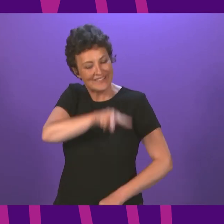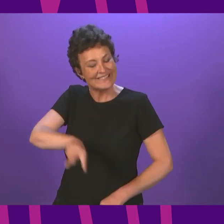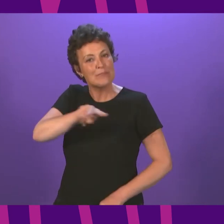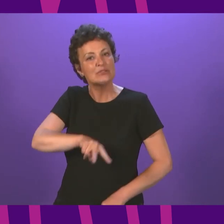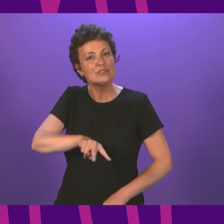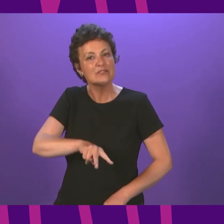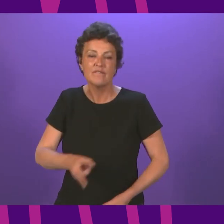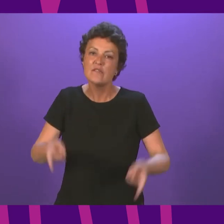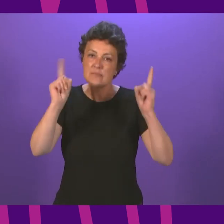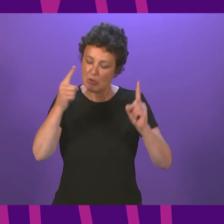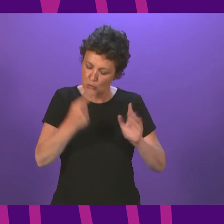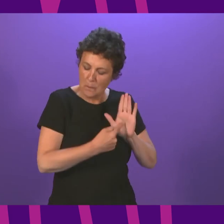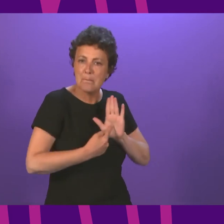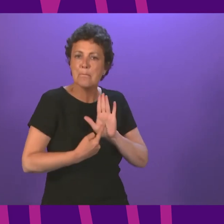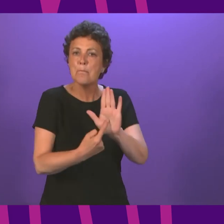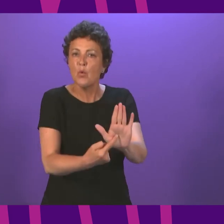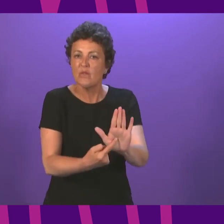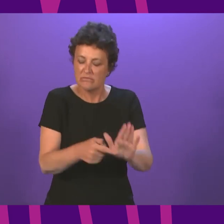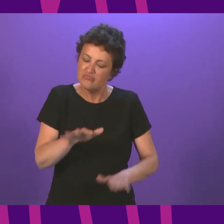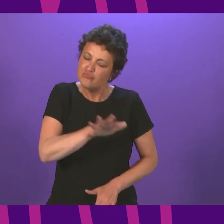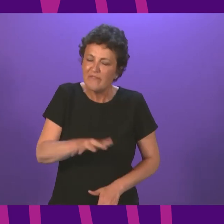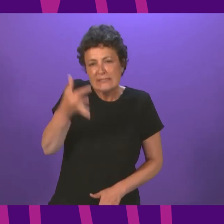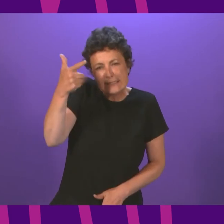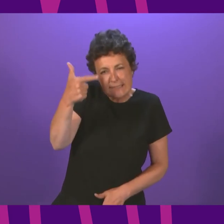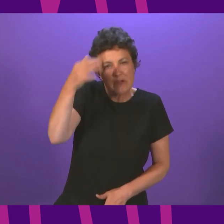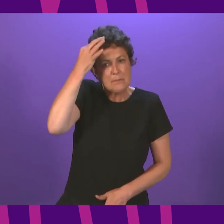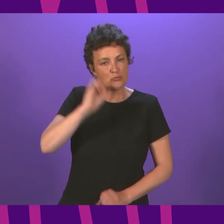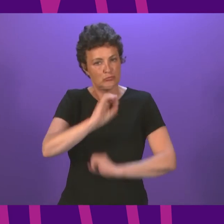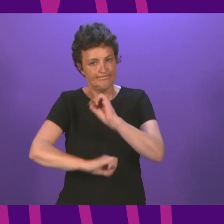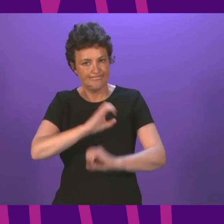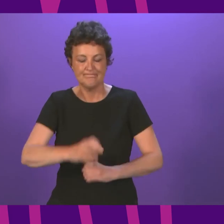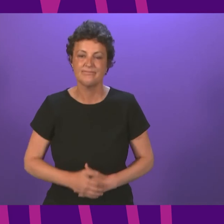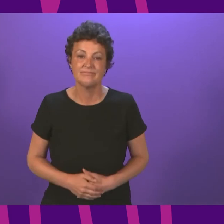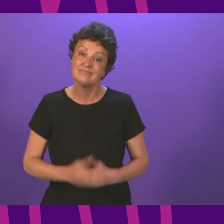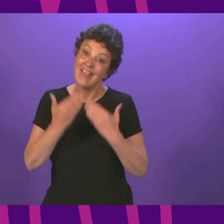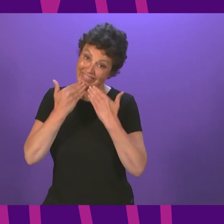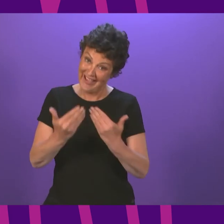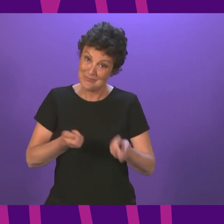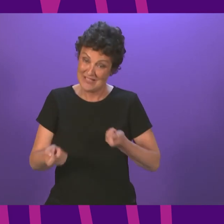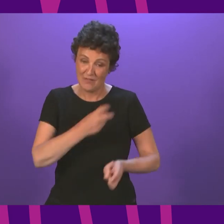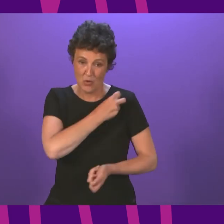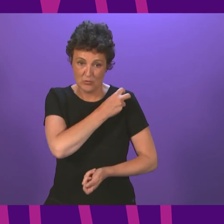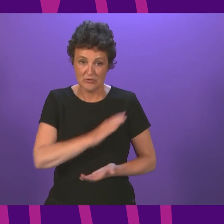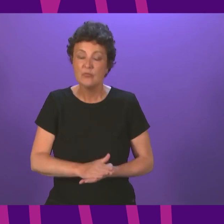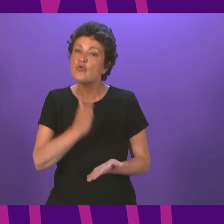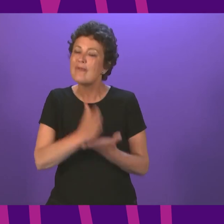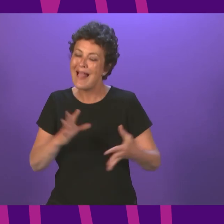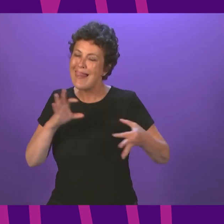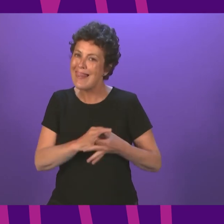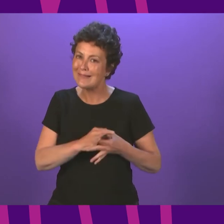theatres and cultural venues. The impact of the restrictions is a critical issue for them as they are planning ahead for Christmas performances. They also have issues about how the restrictions